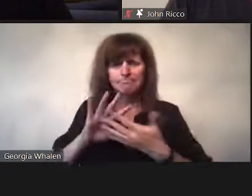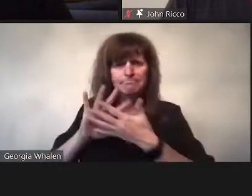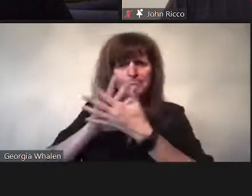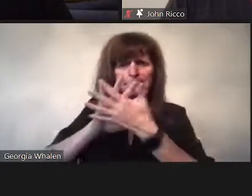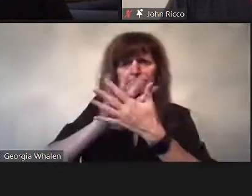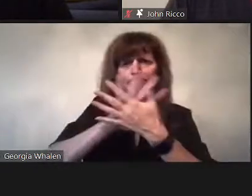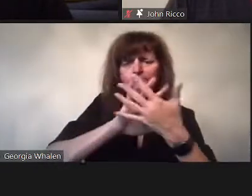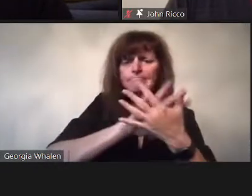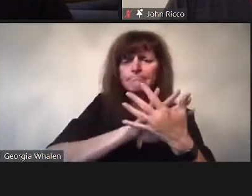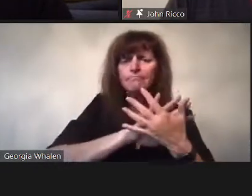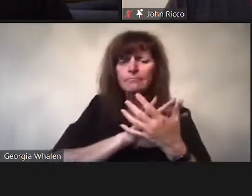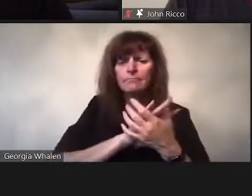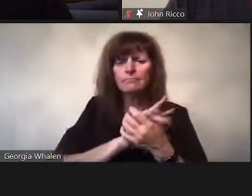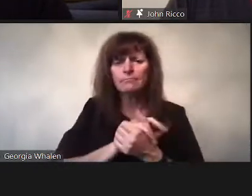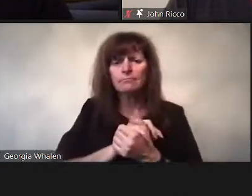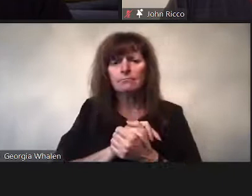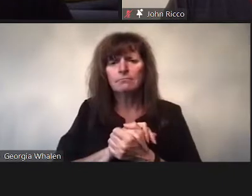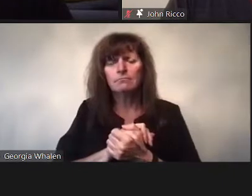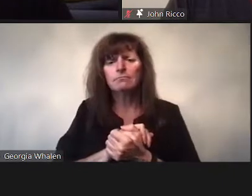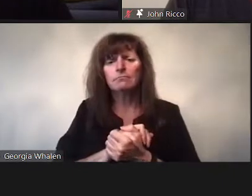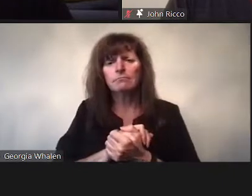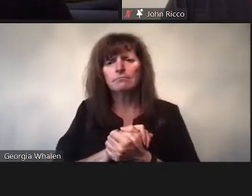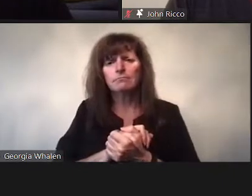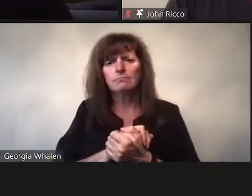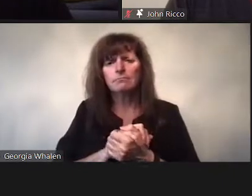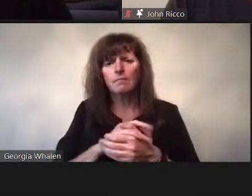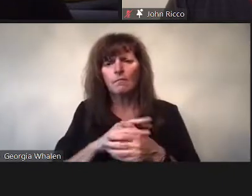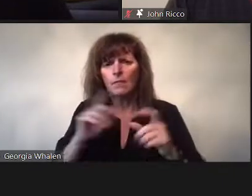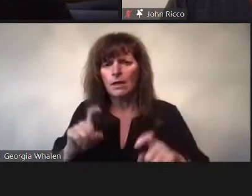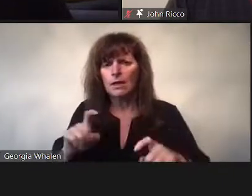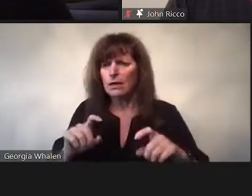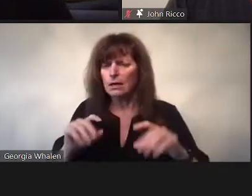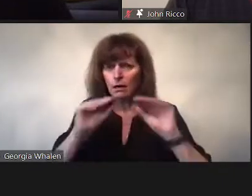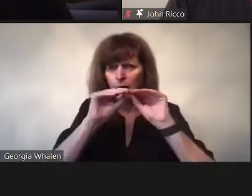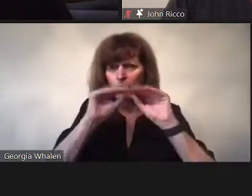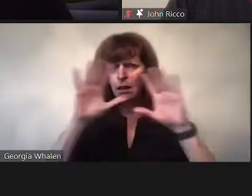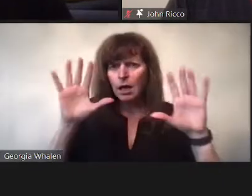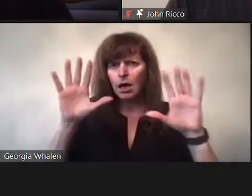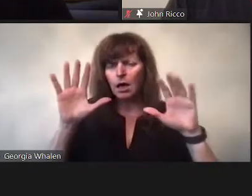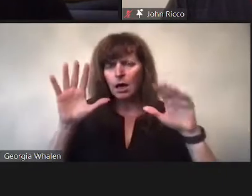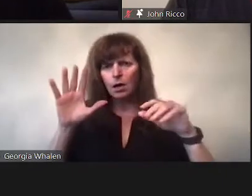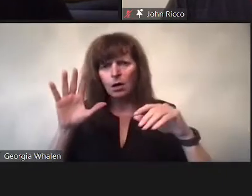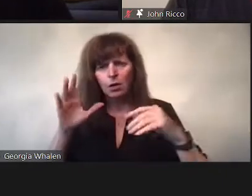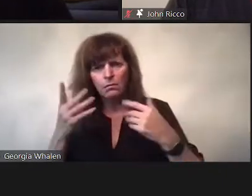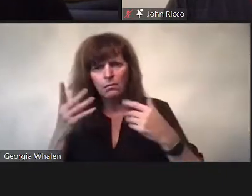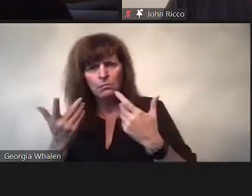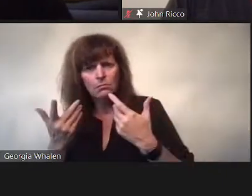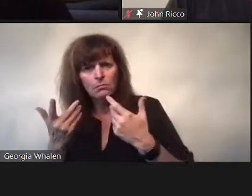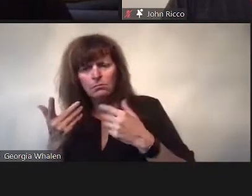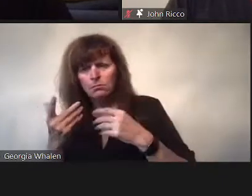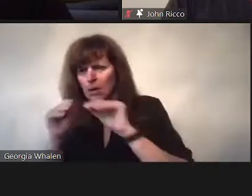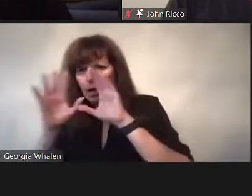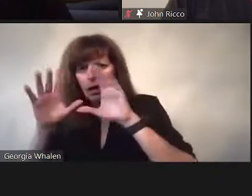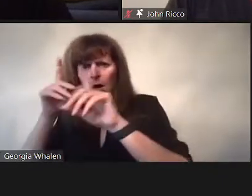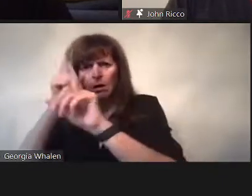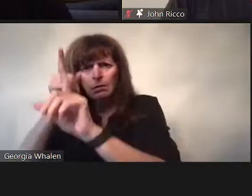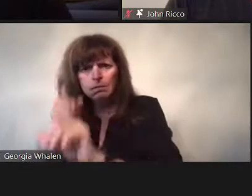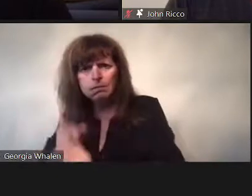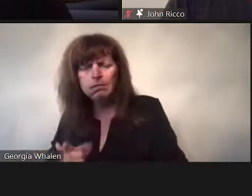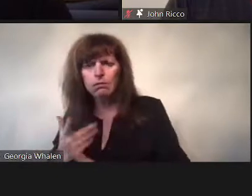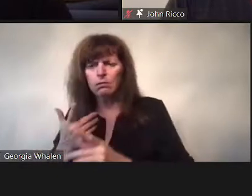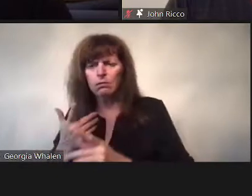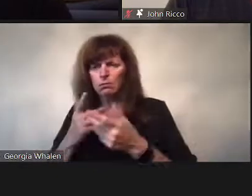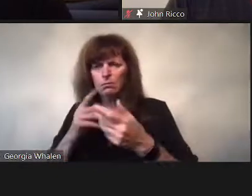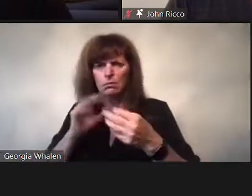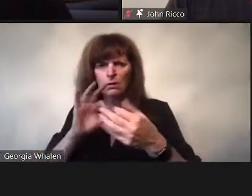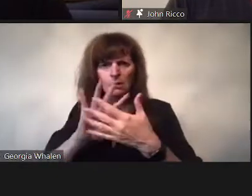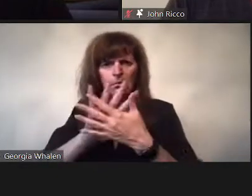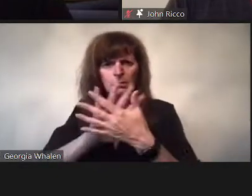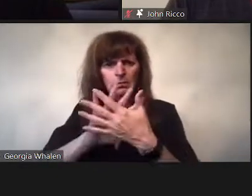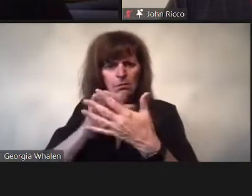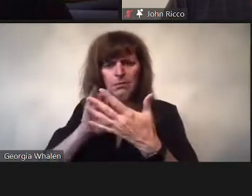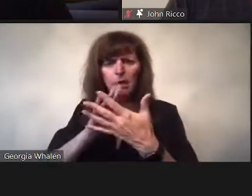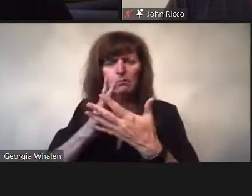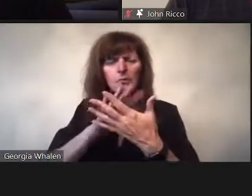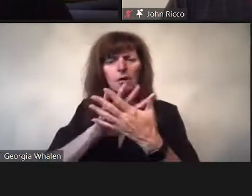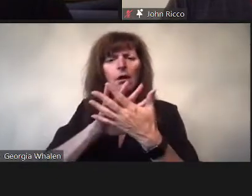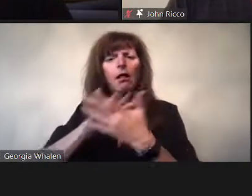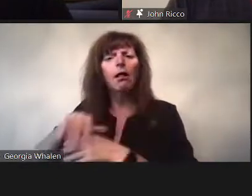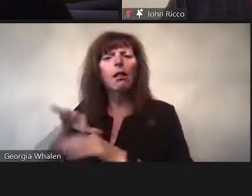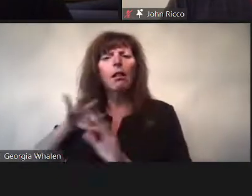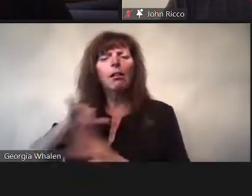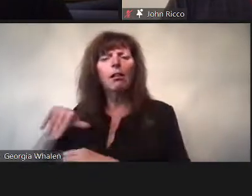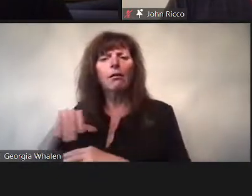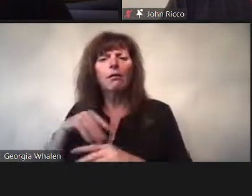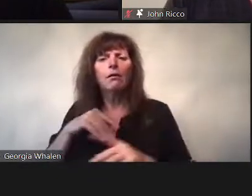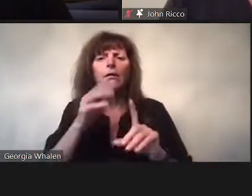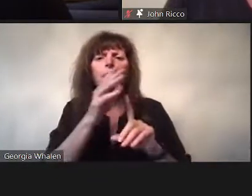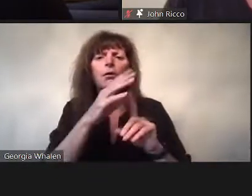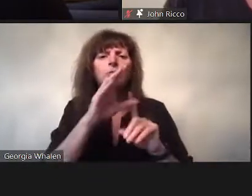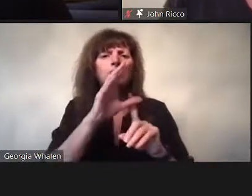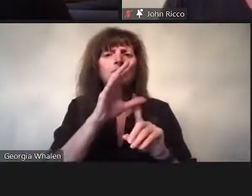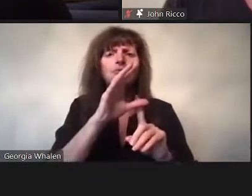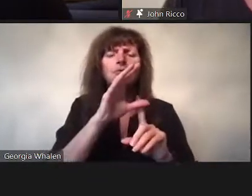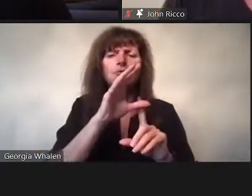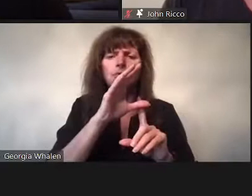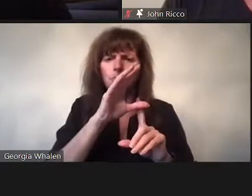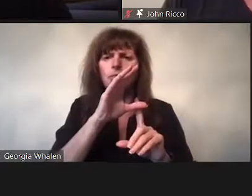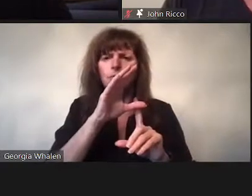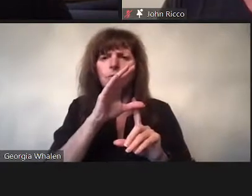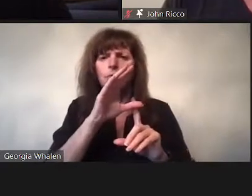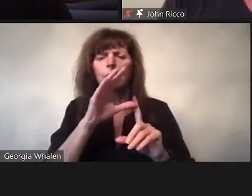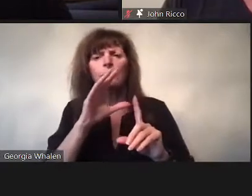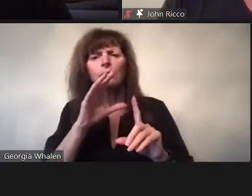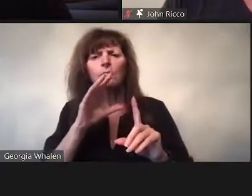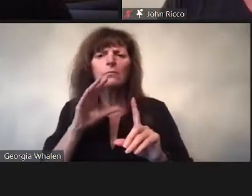Things that free us might destroy us.